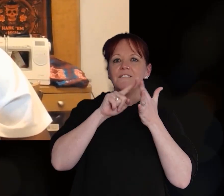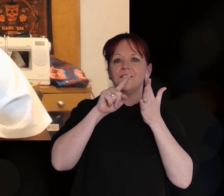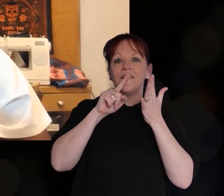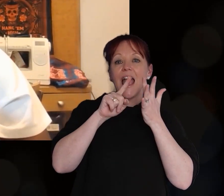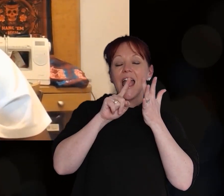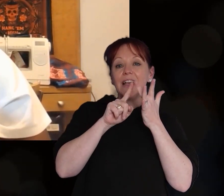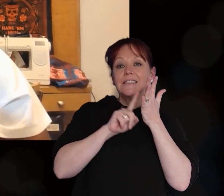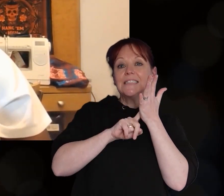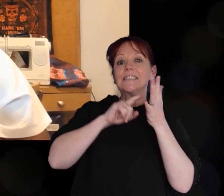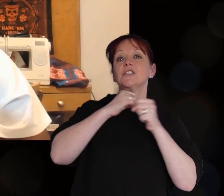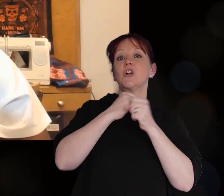Just Dance 2025.